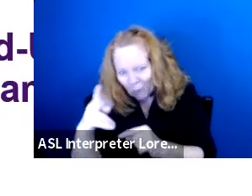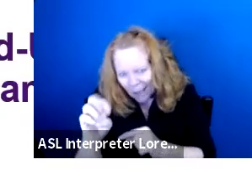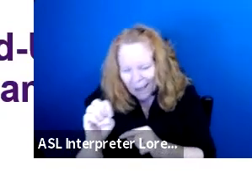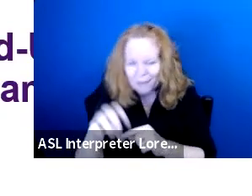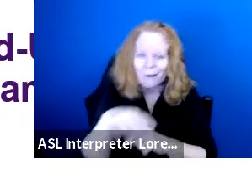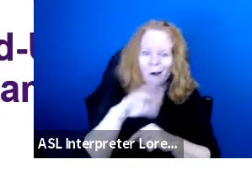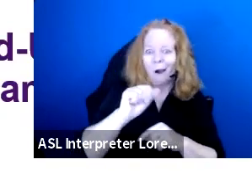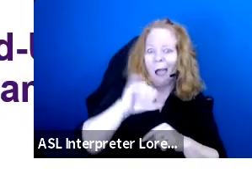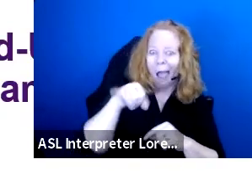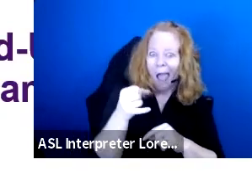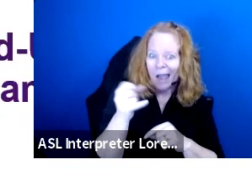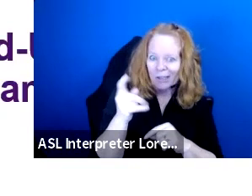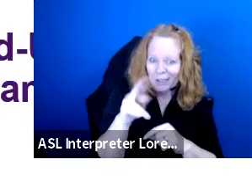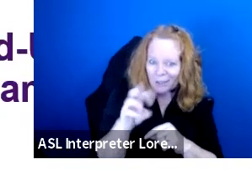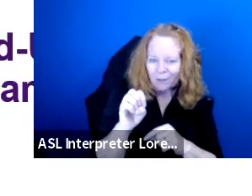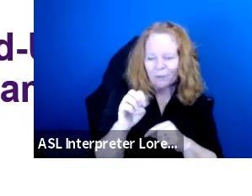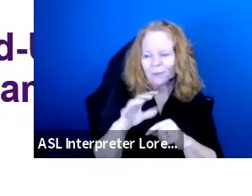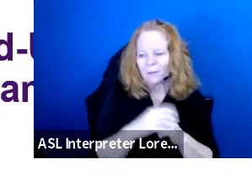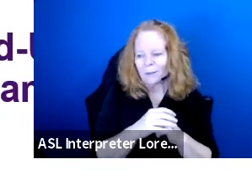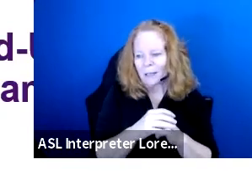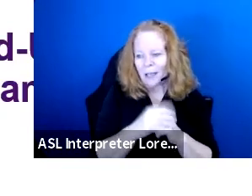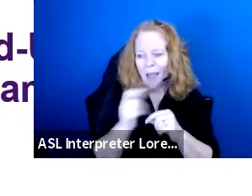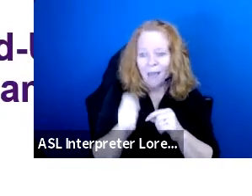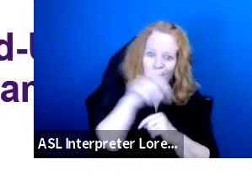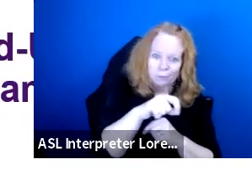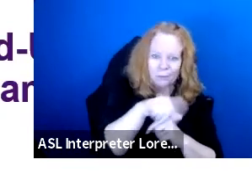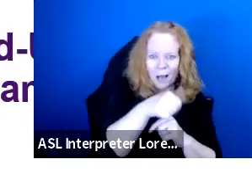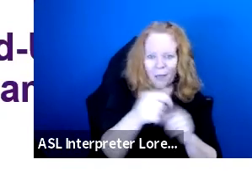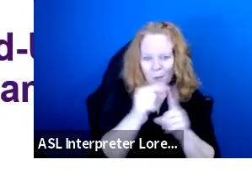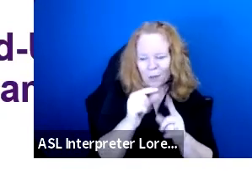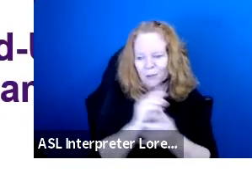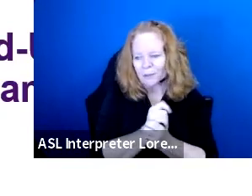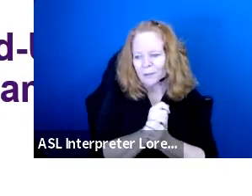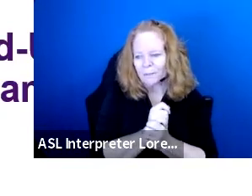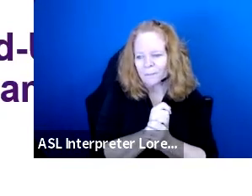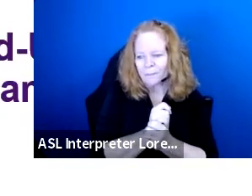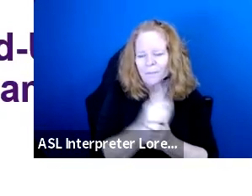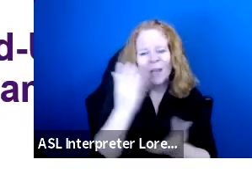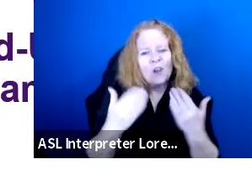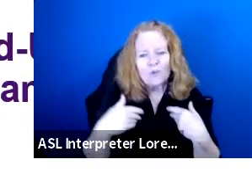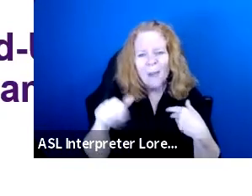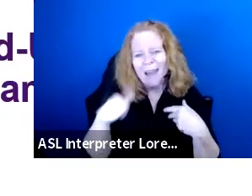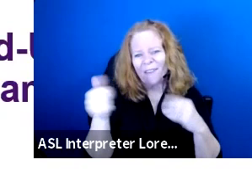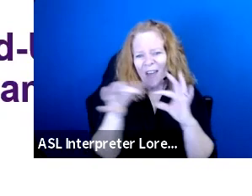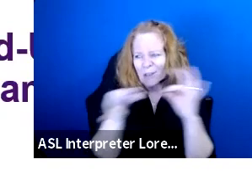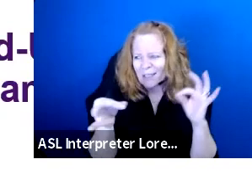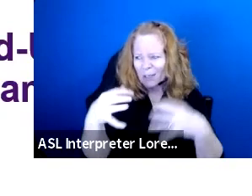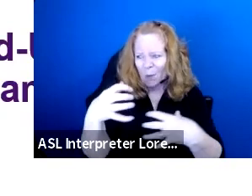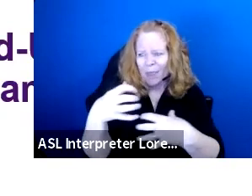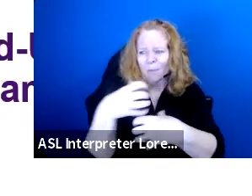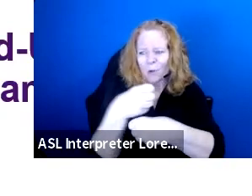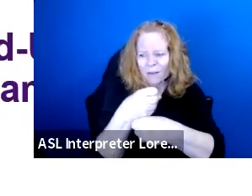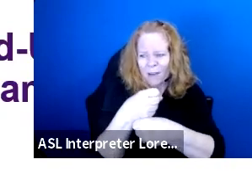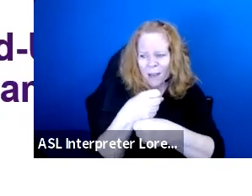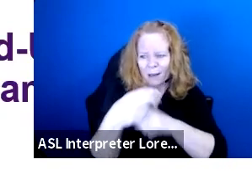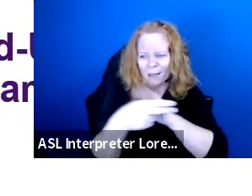words another example might be sentences that have abbreviated labels above them such as SV